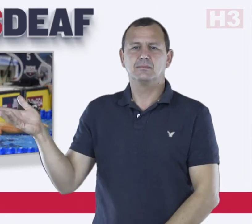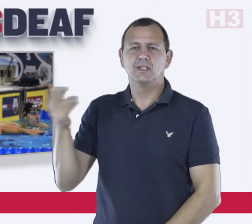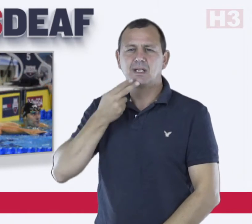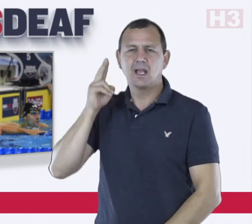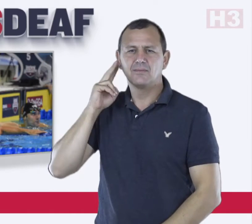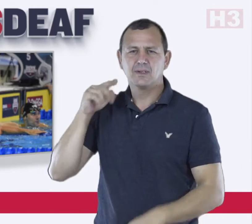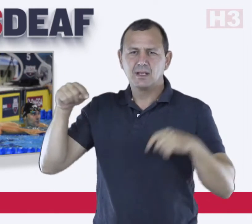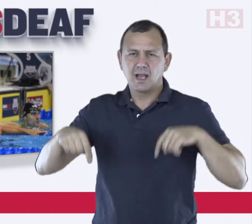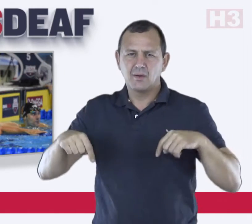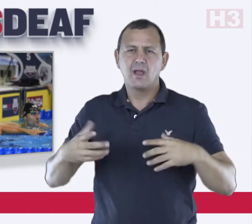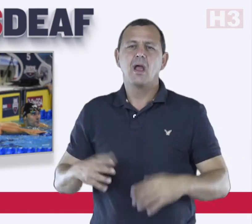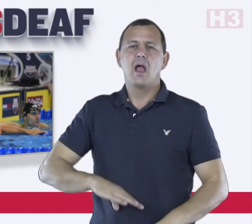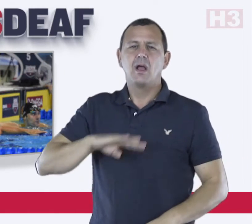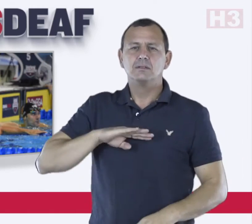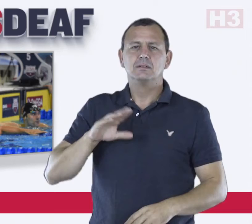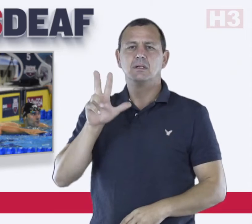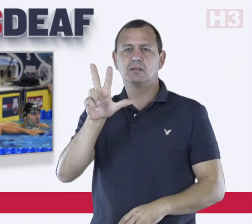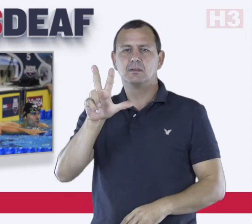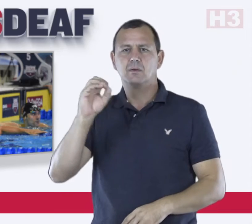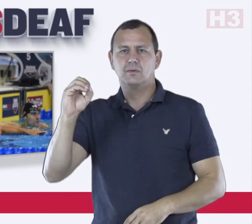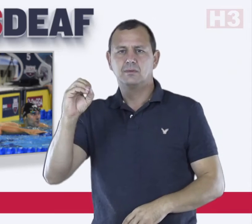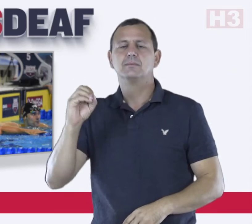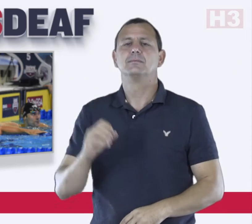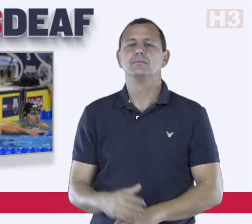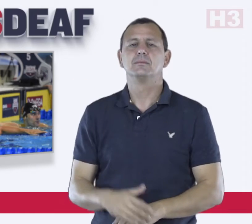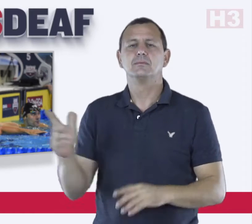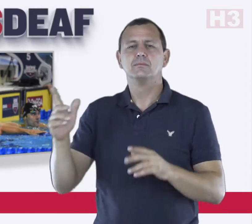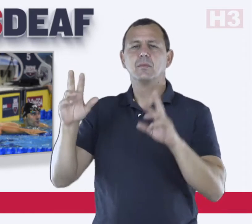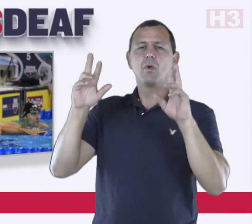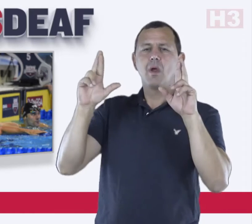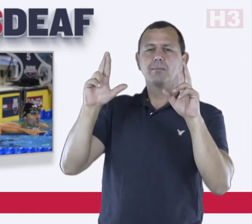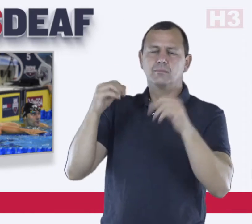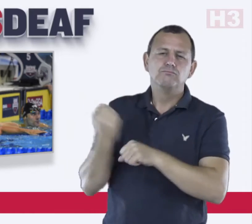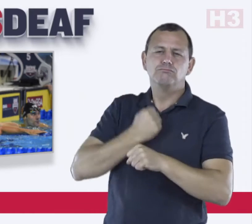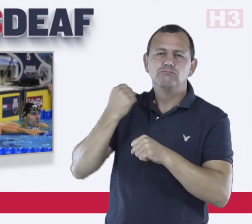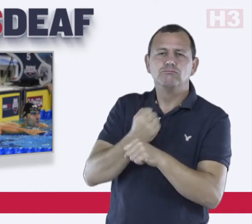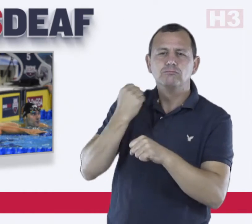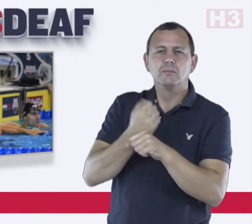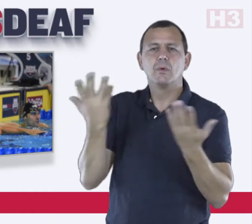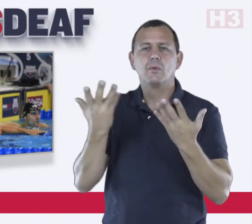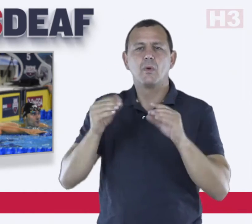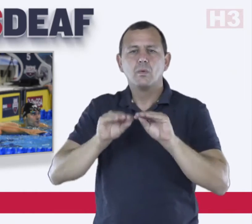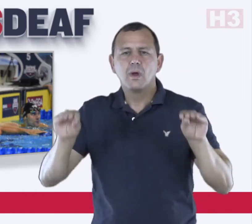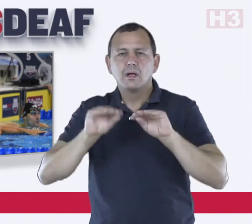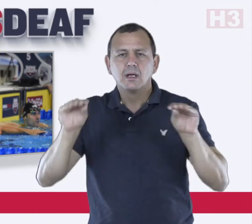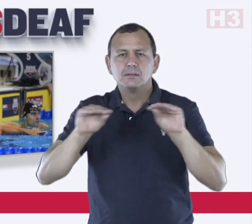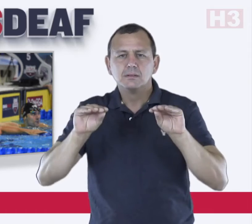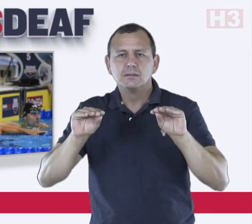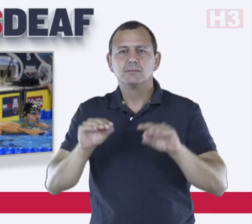Now 30, he hopes to begin a career as a coach.